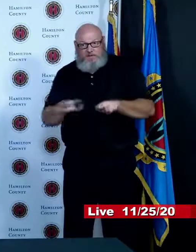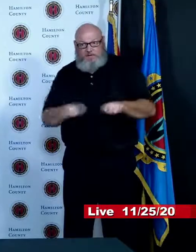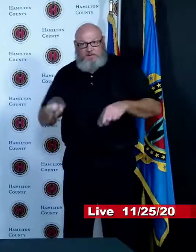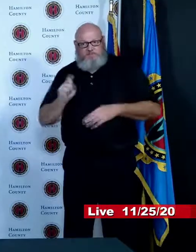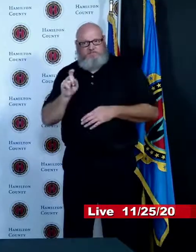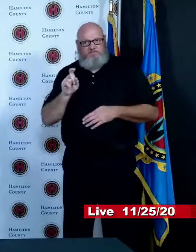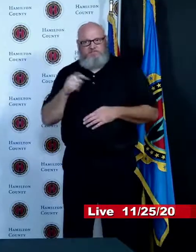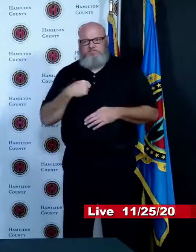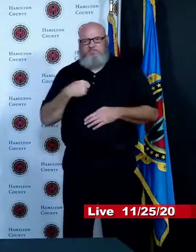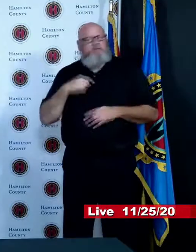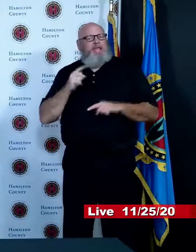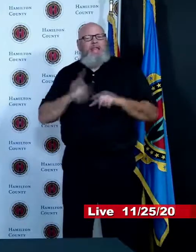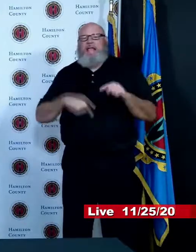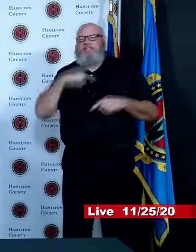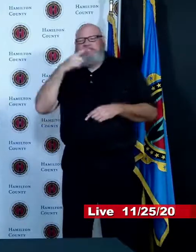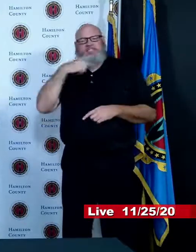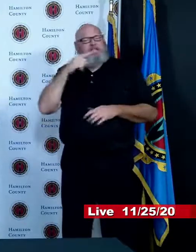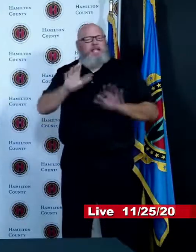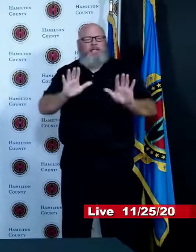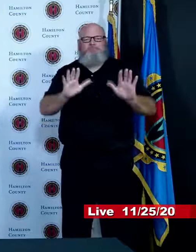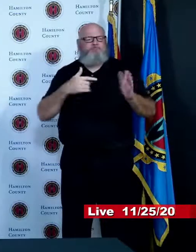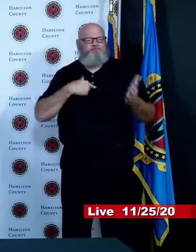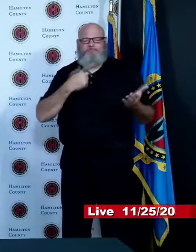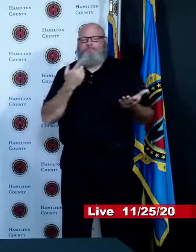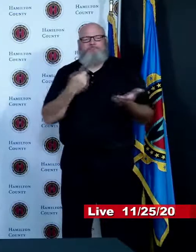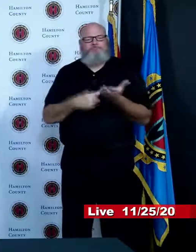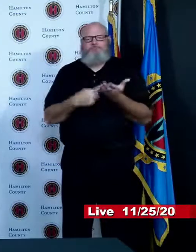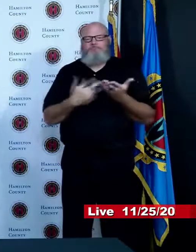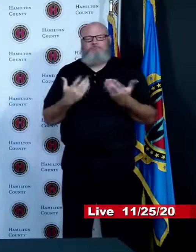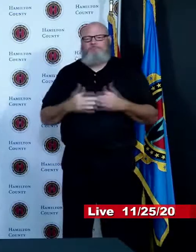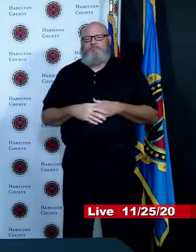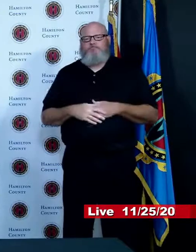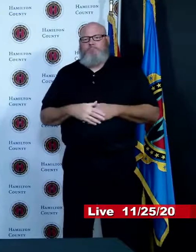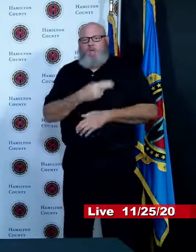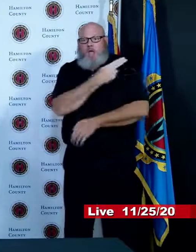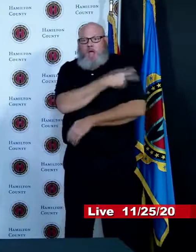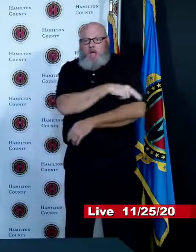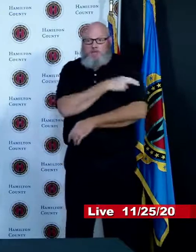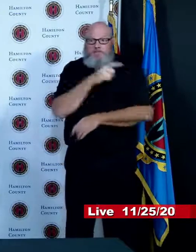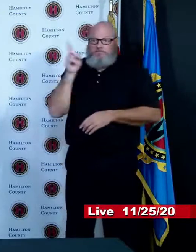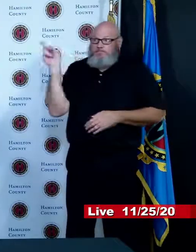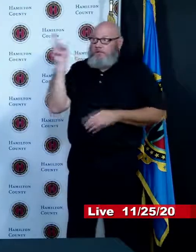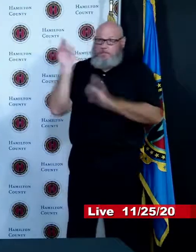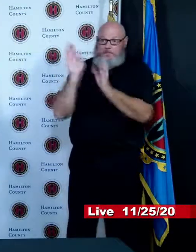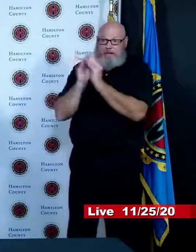in the briefings that I have from my hospital colleagues they have many internal plans that they